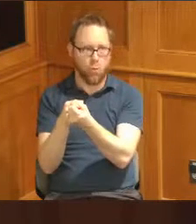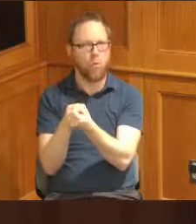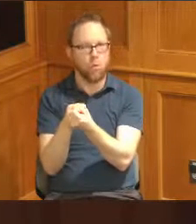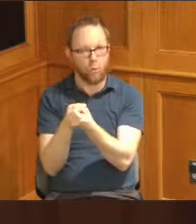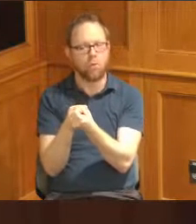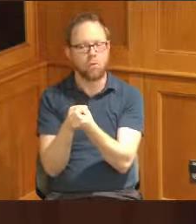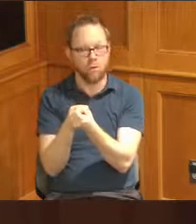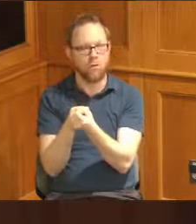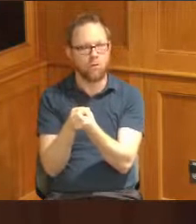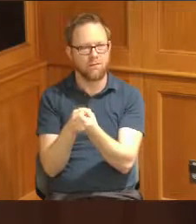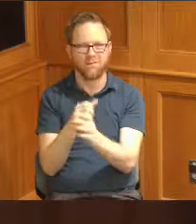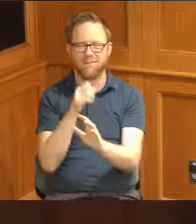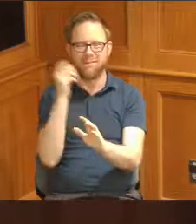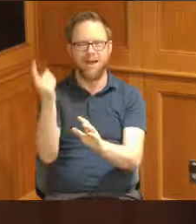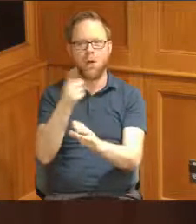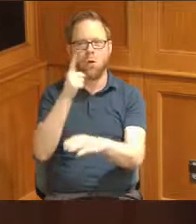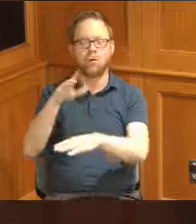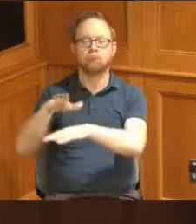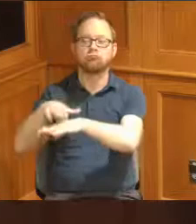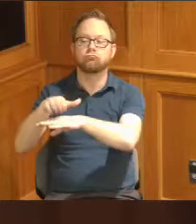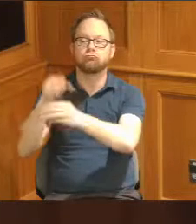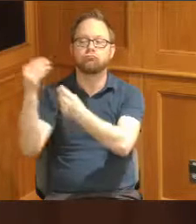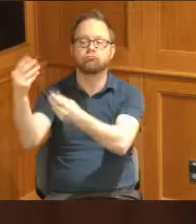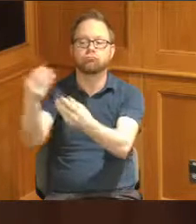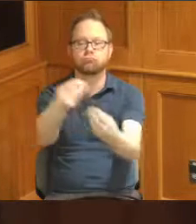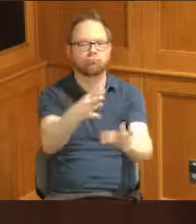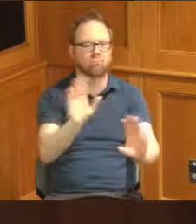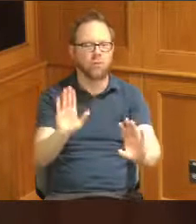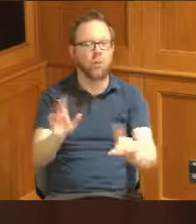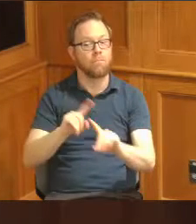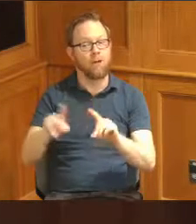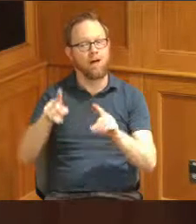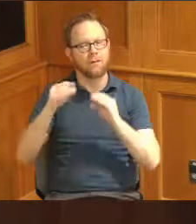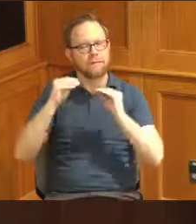not only about alerting the public about what's going on but also how to protect themselves in the